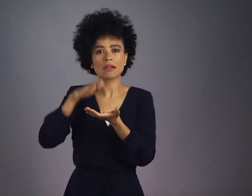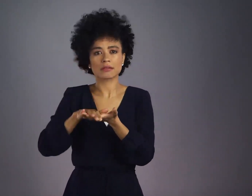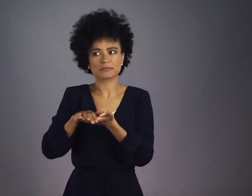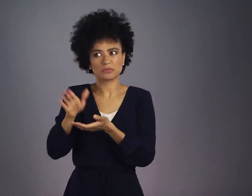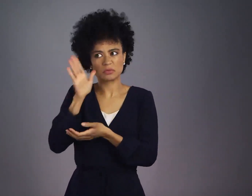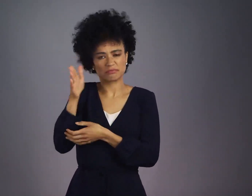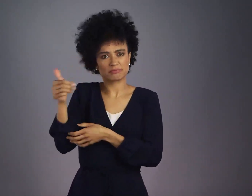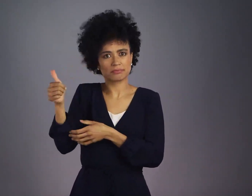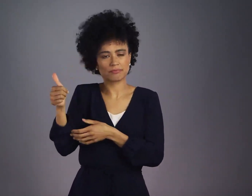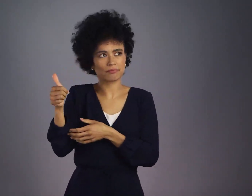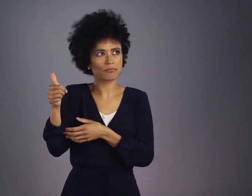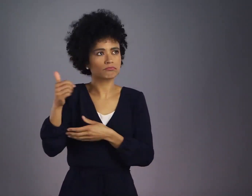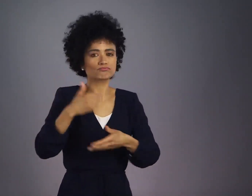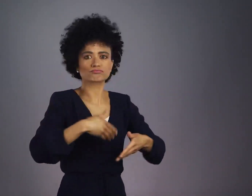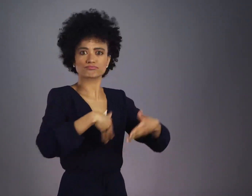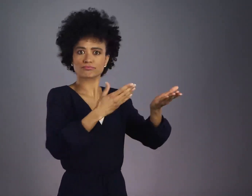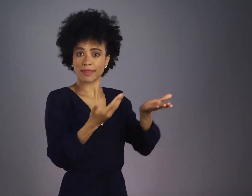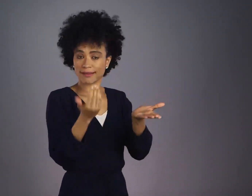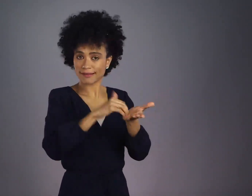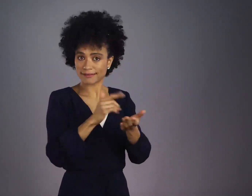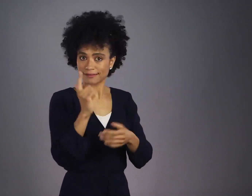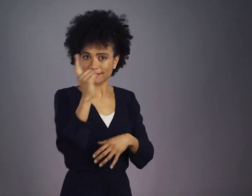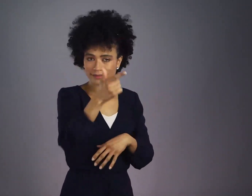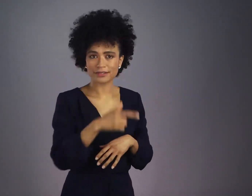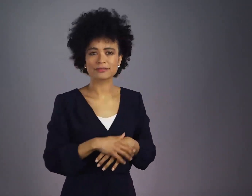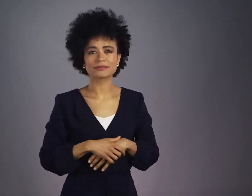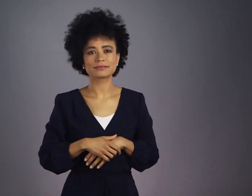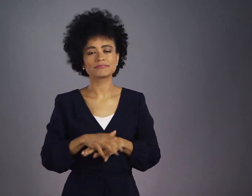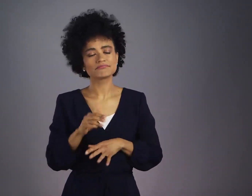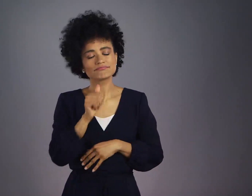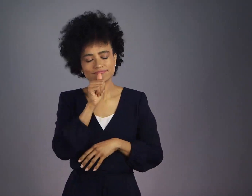but after a friendly talk, your husband will usually revive the topic himself.